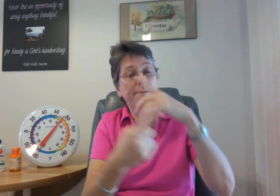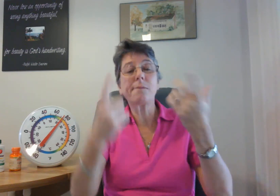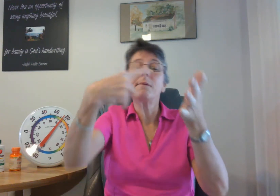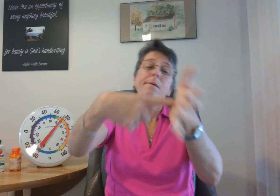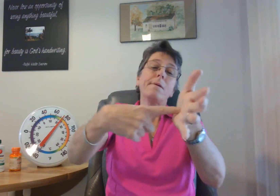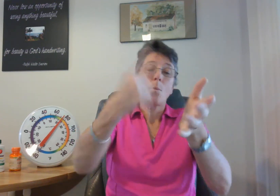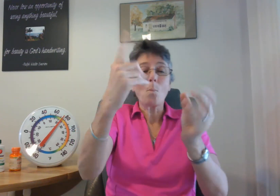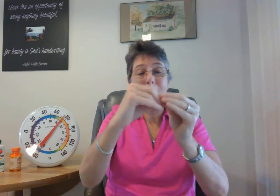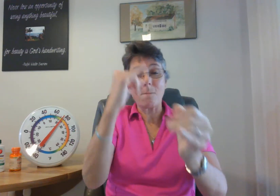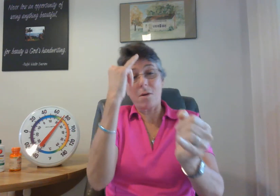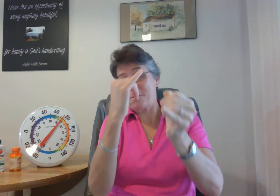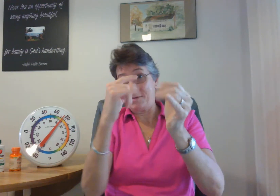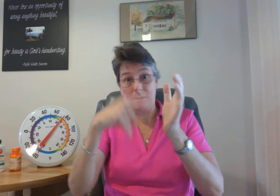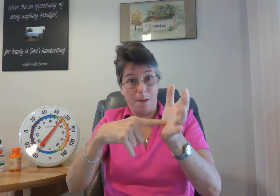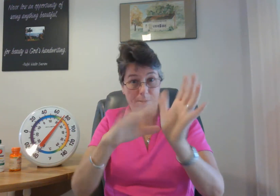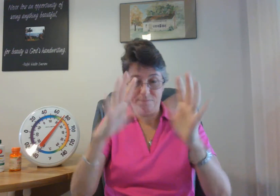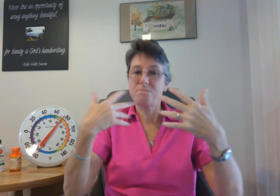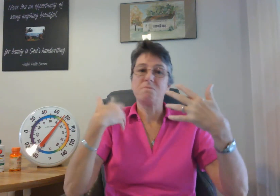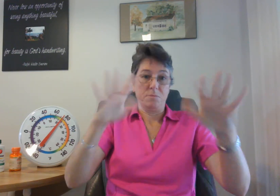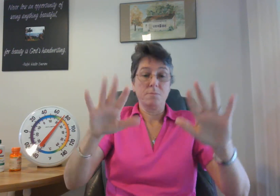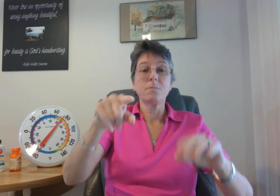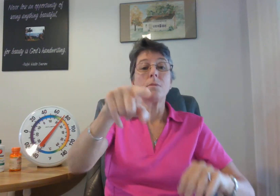Actually, no.